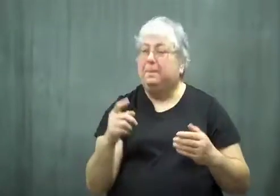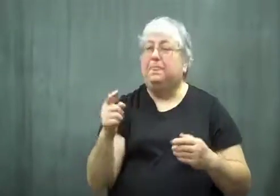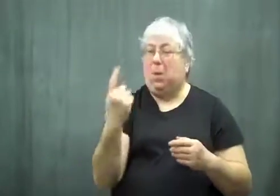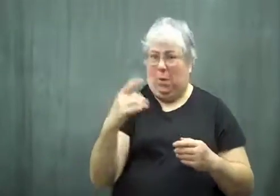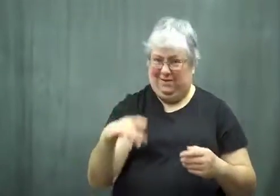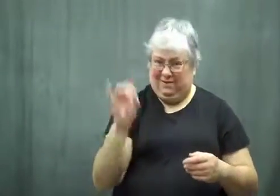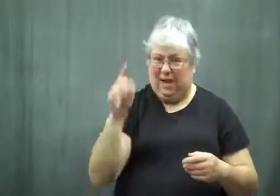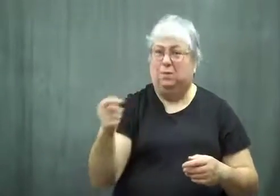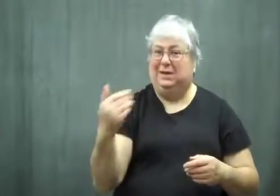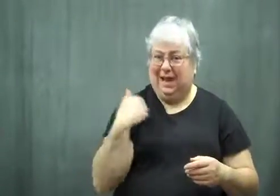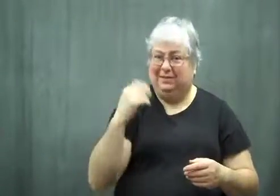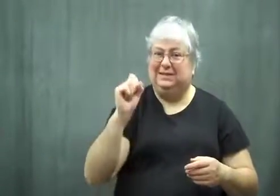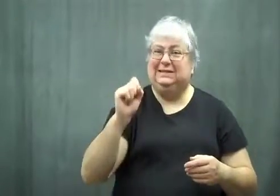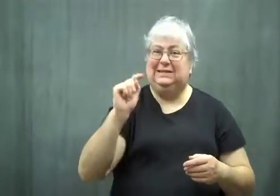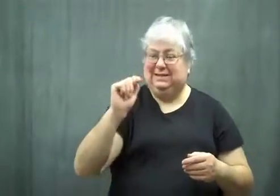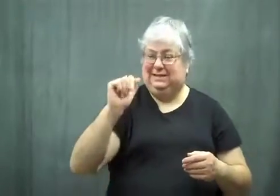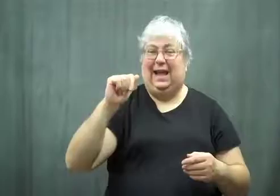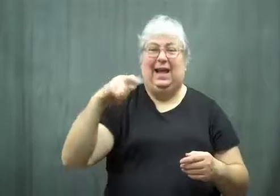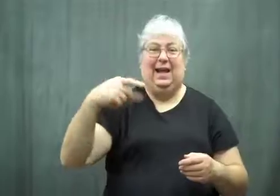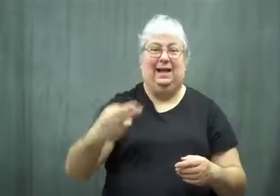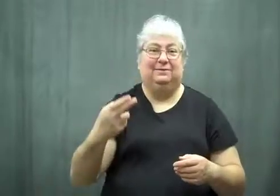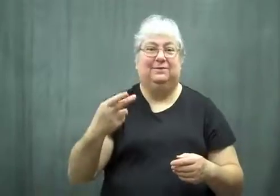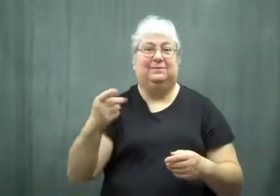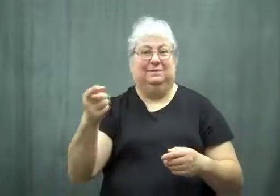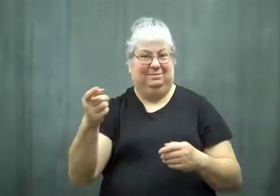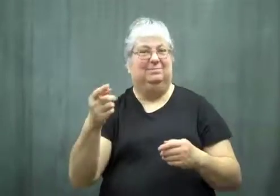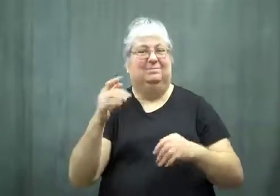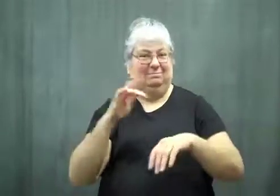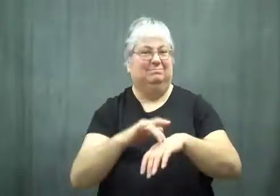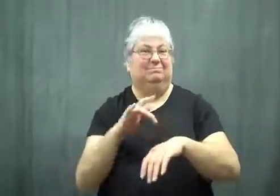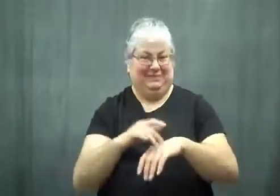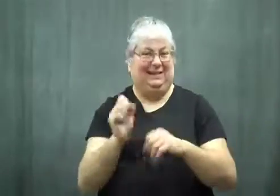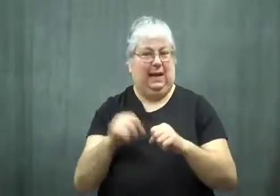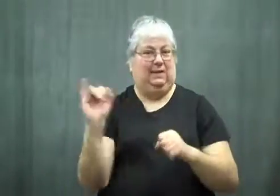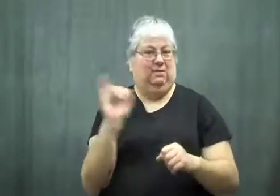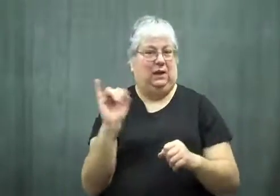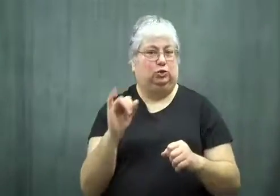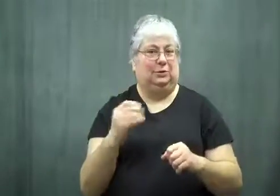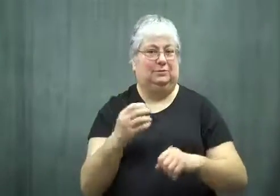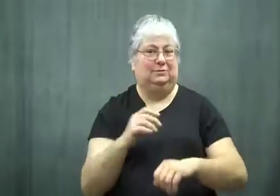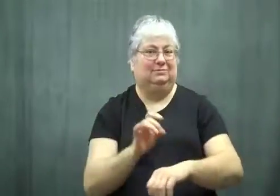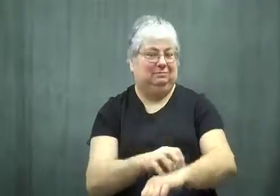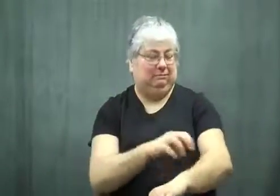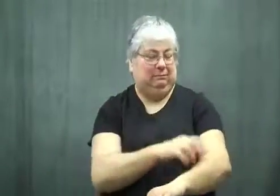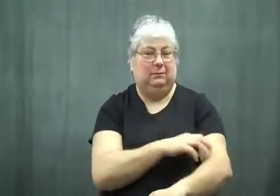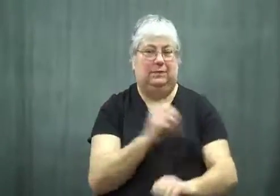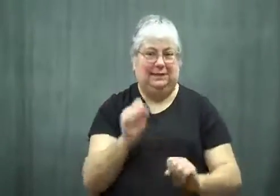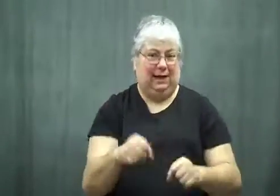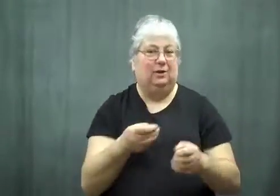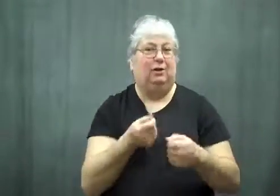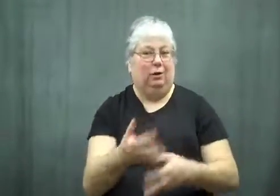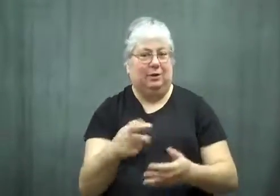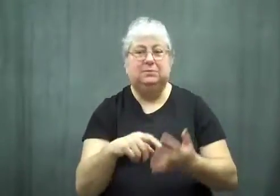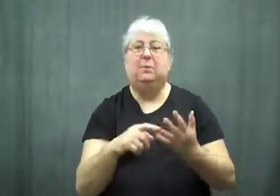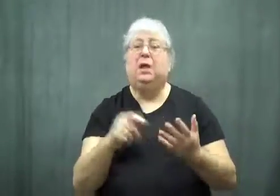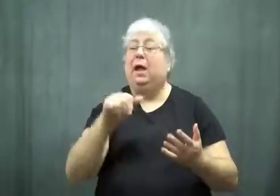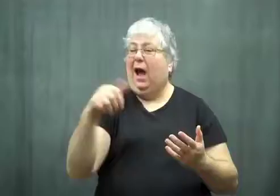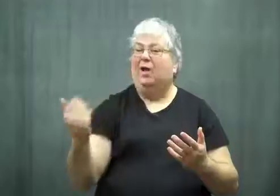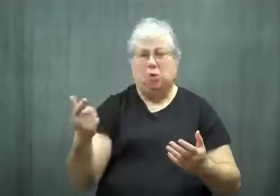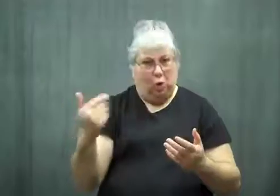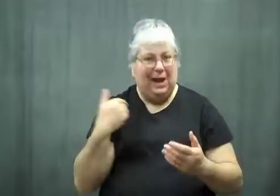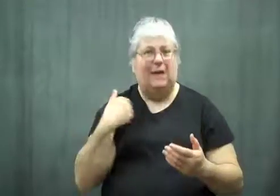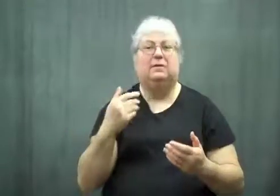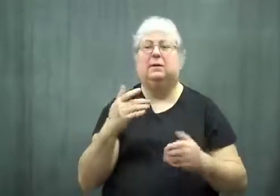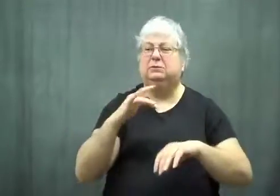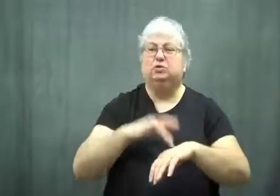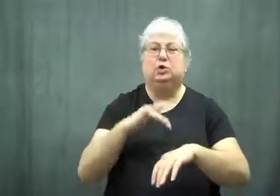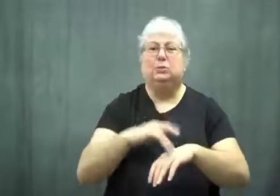One had infection causing Staph germs on it.